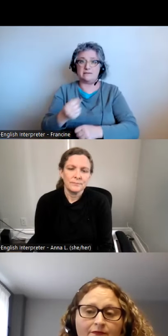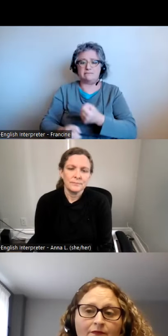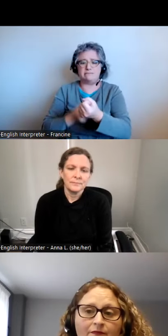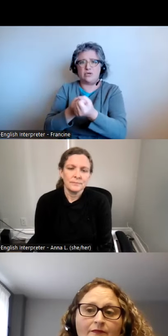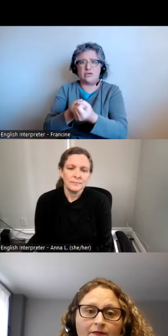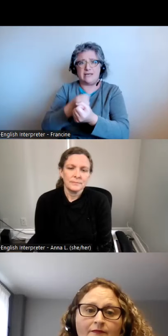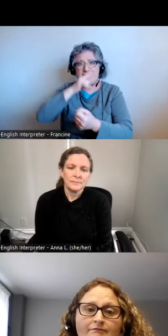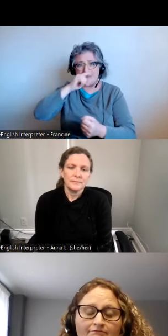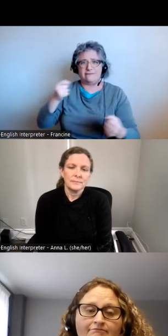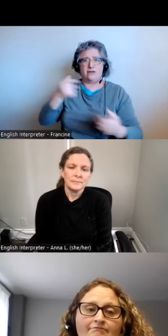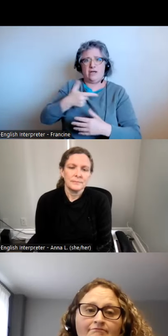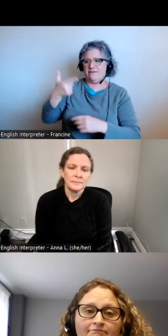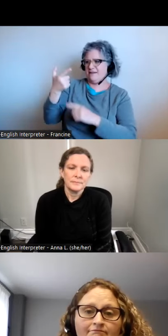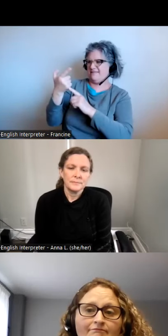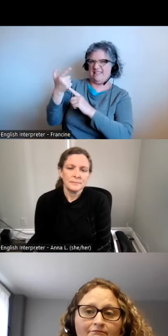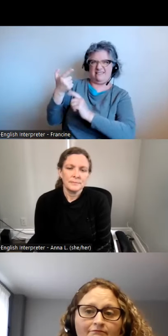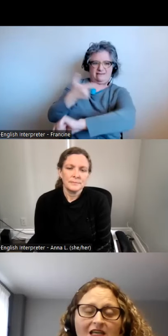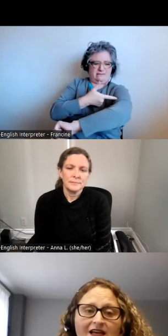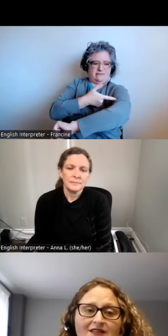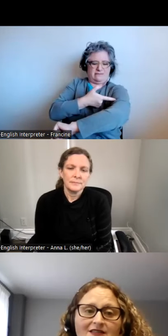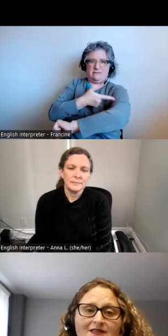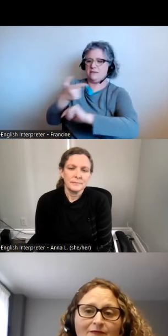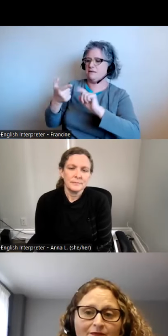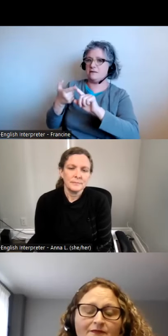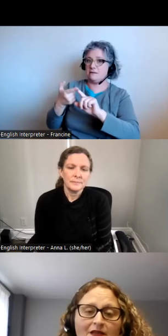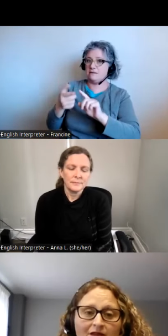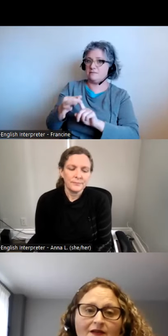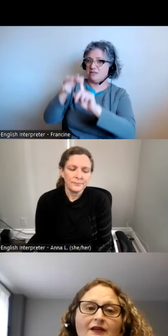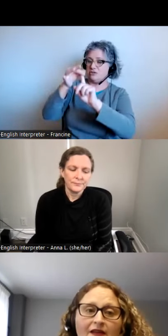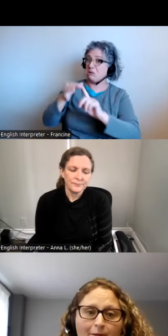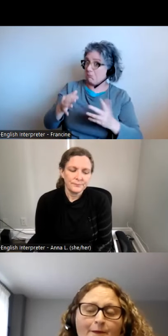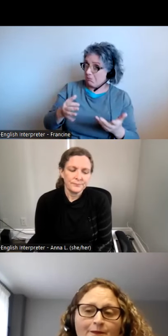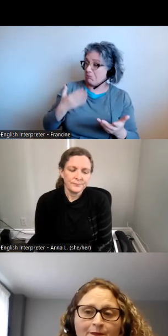good to know that your clinic